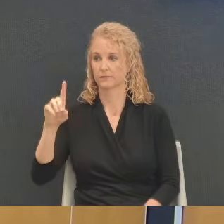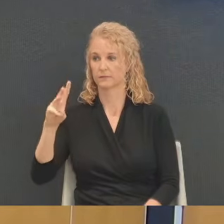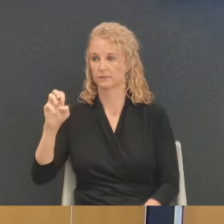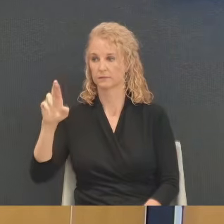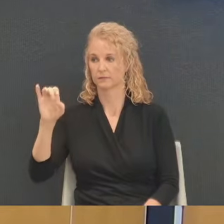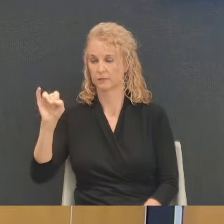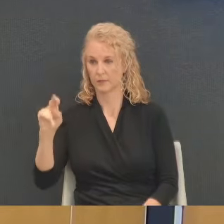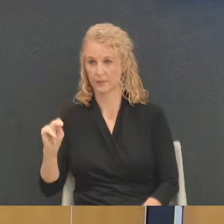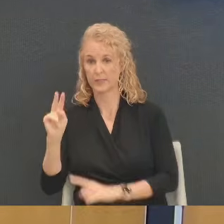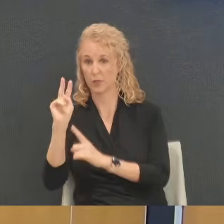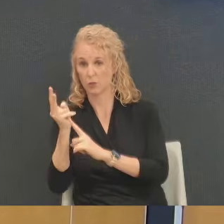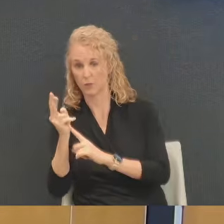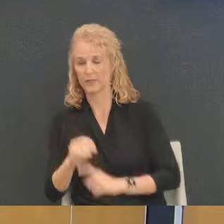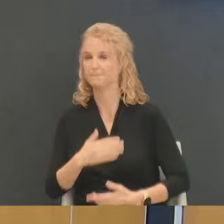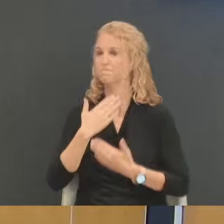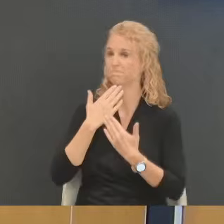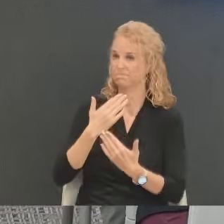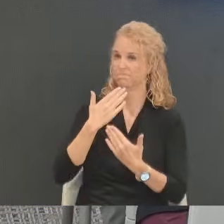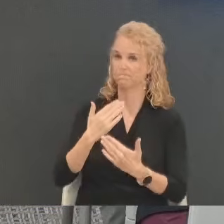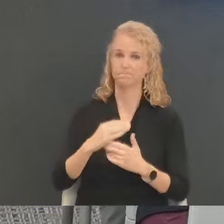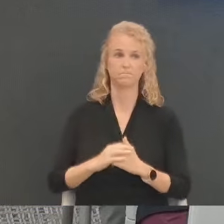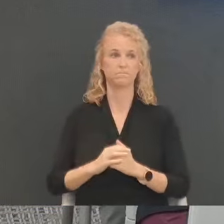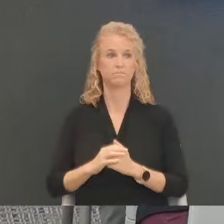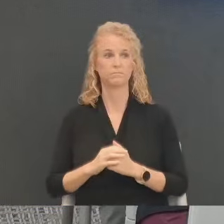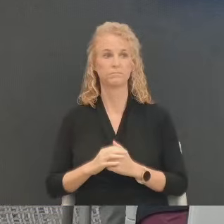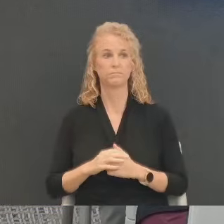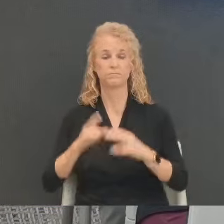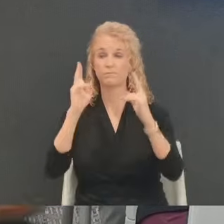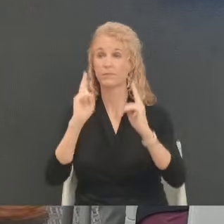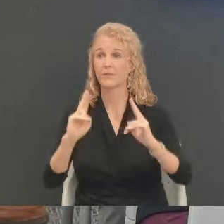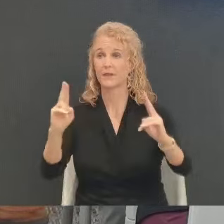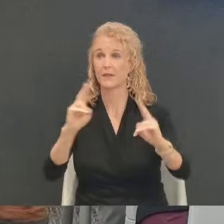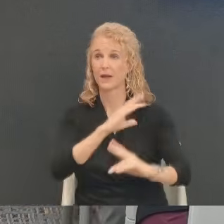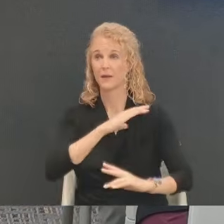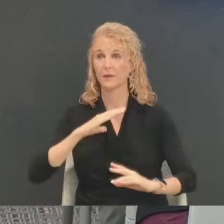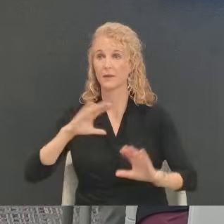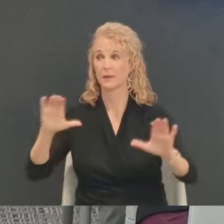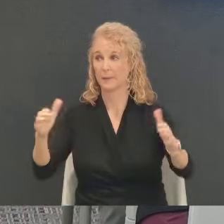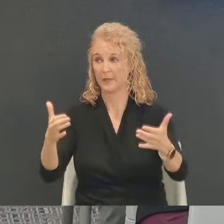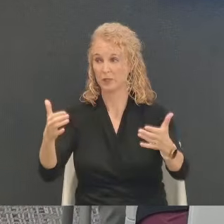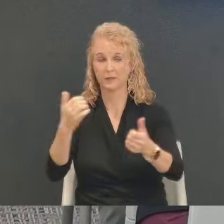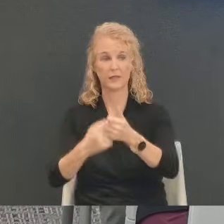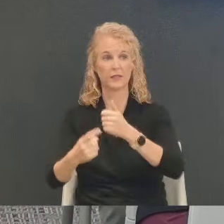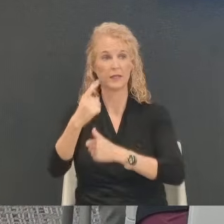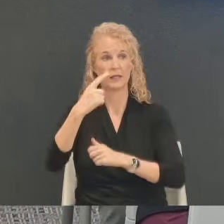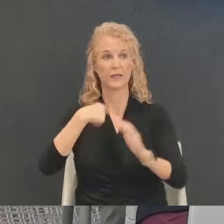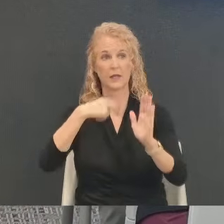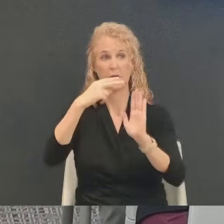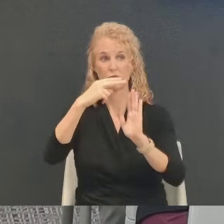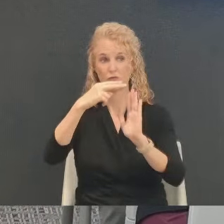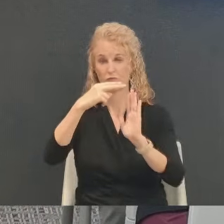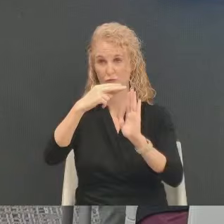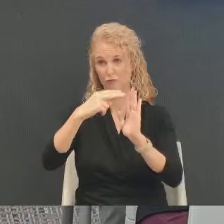you. Thank youable Commissioners and everyone. I'm going to read from this only because I took